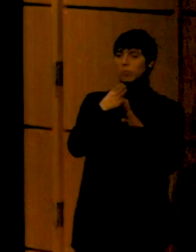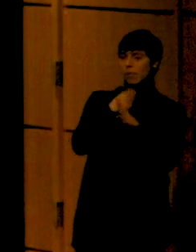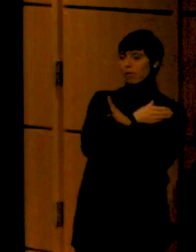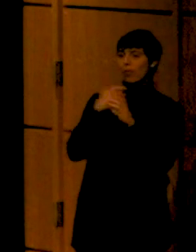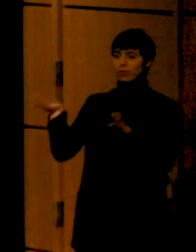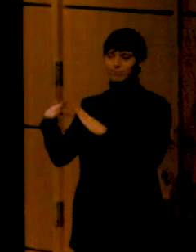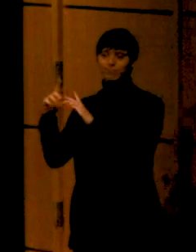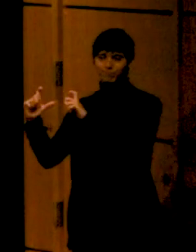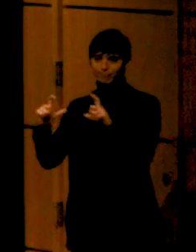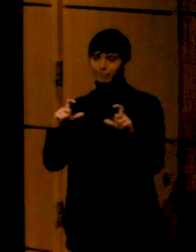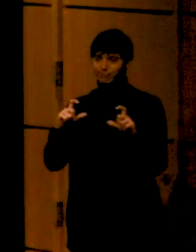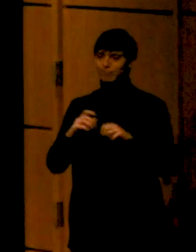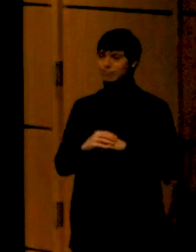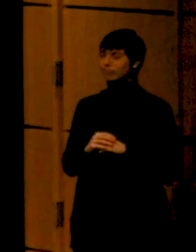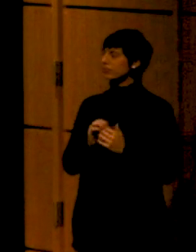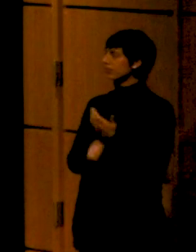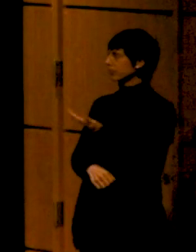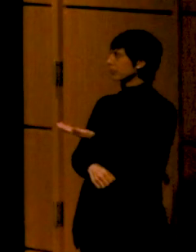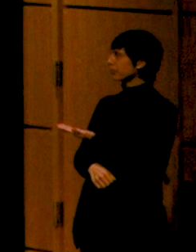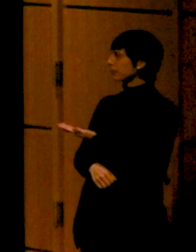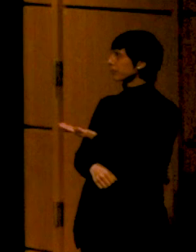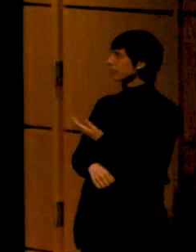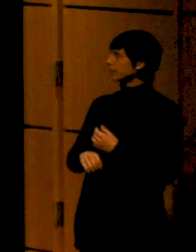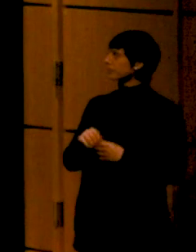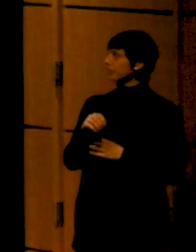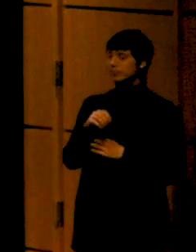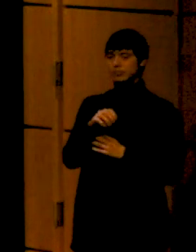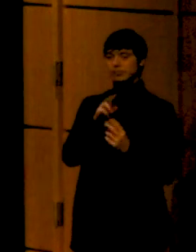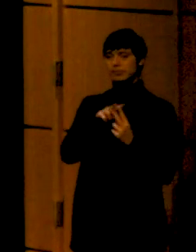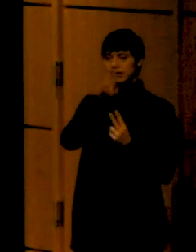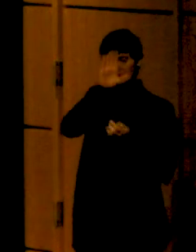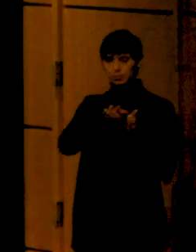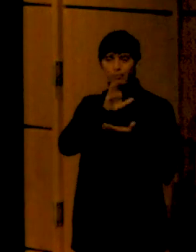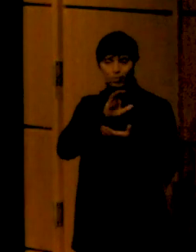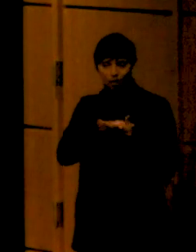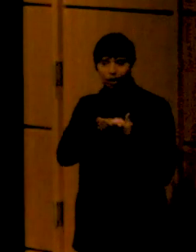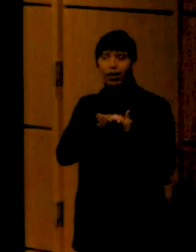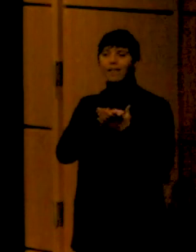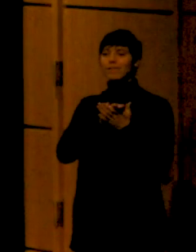And here Diane Cook and Len Jenshel, husband and wife team, you know their work very well.